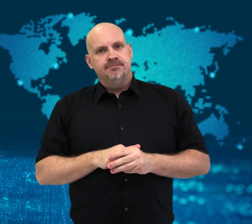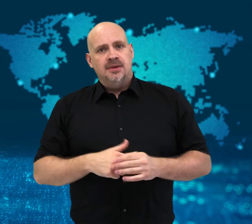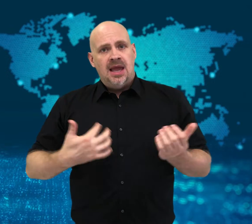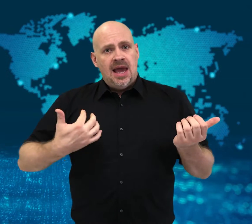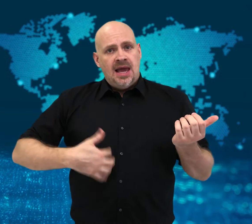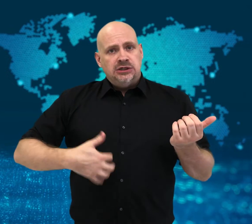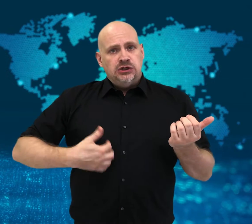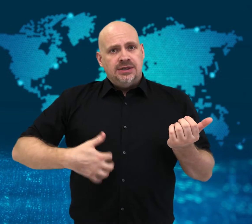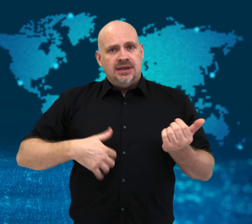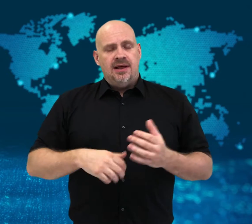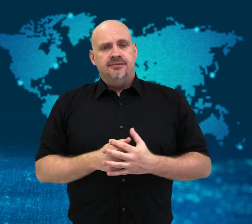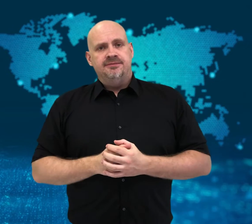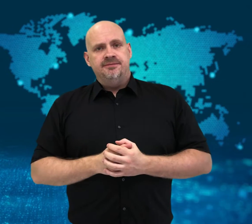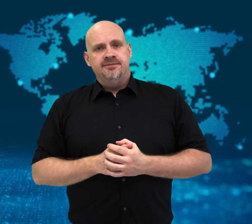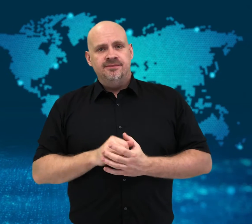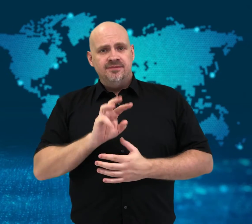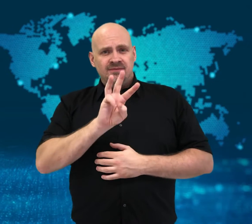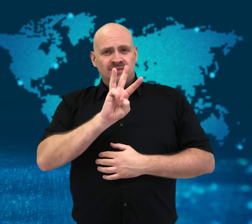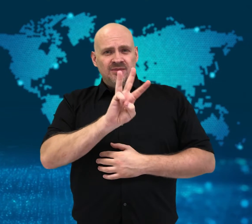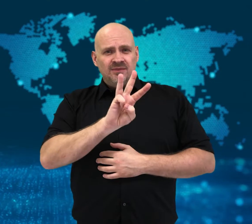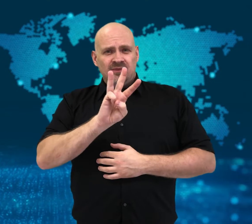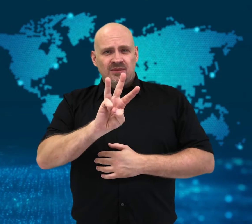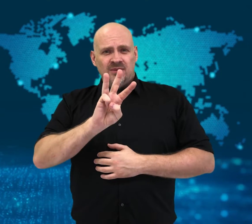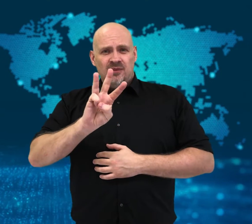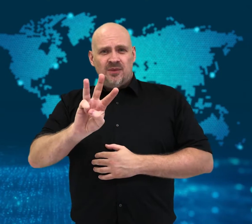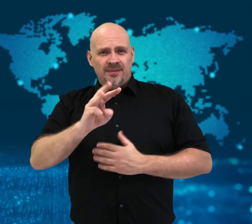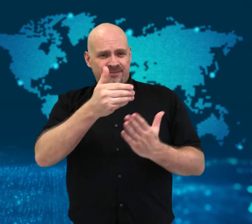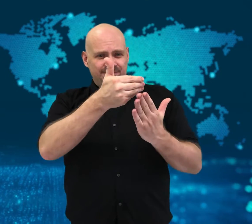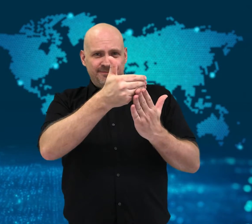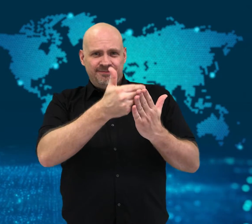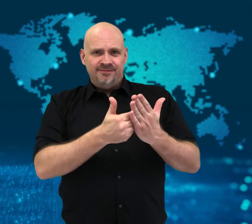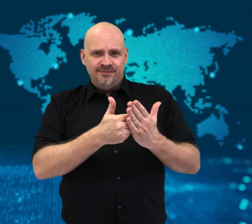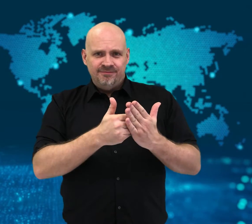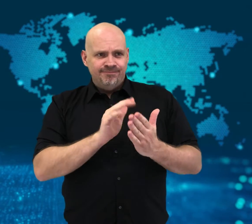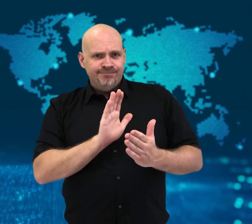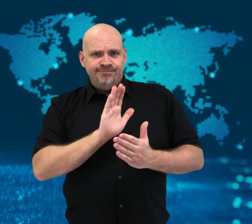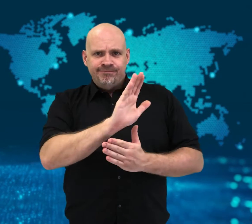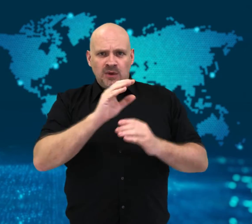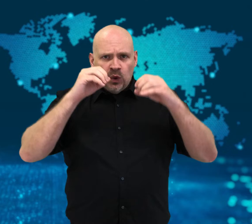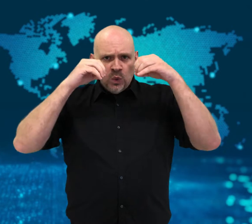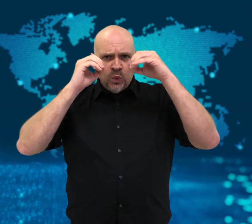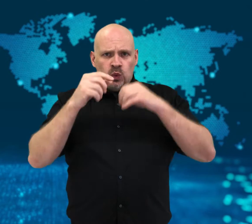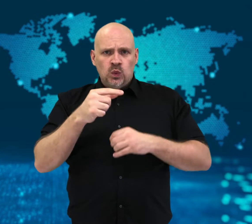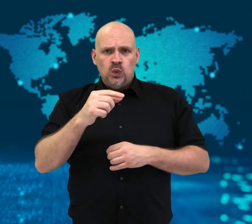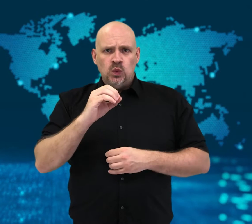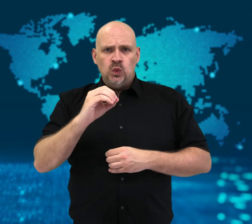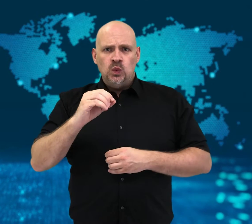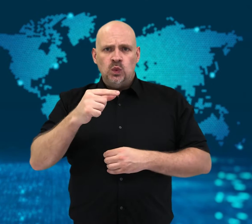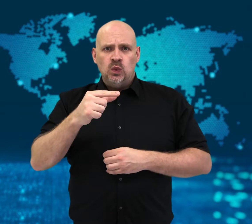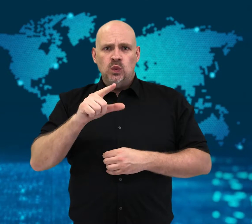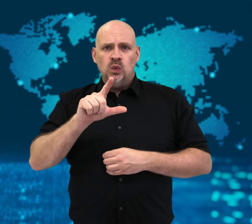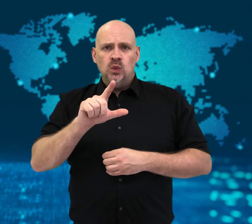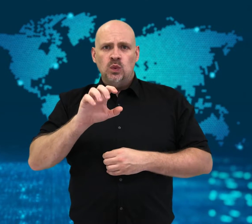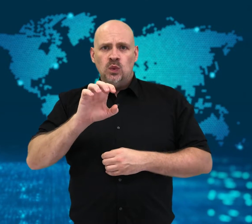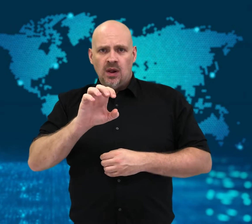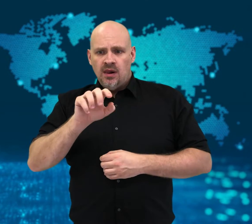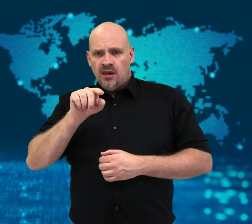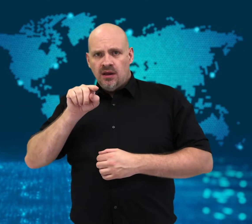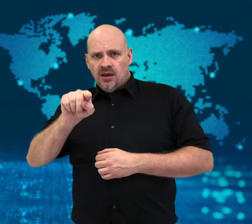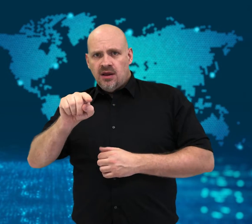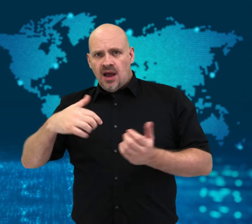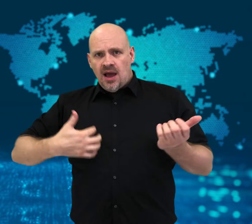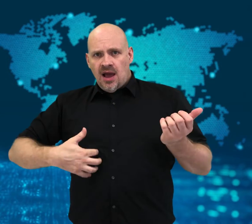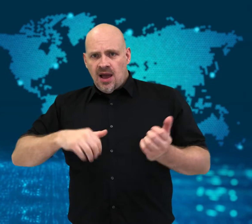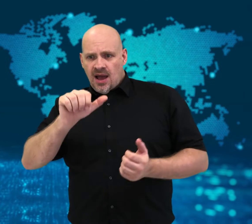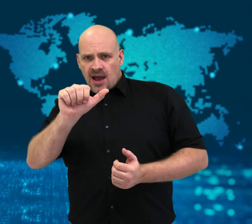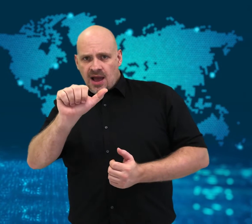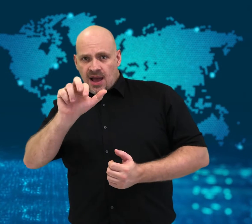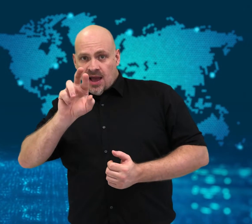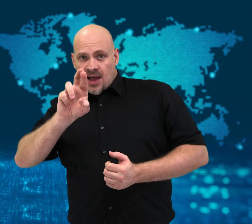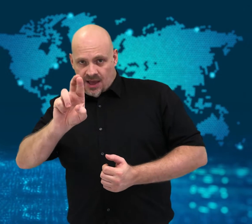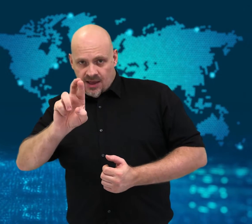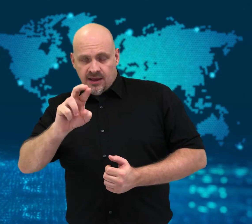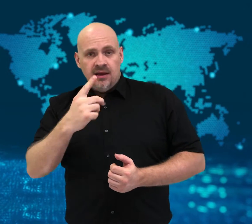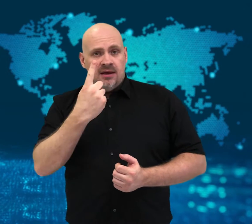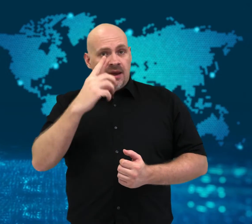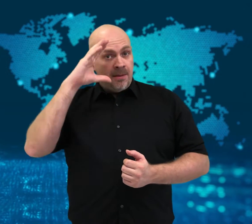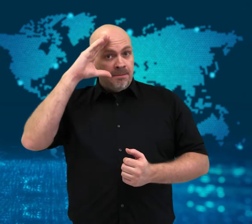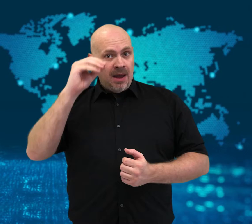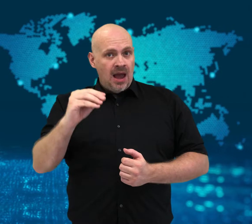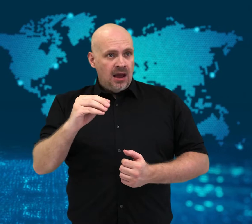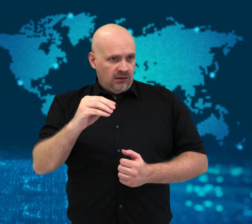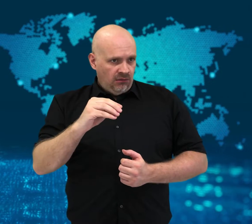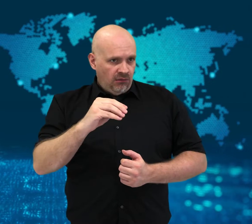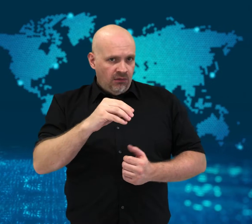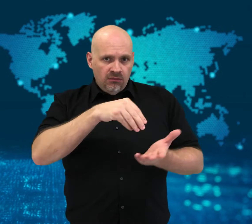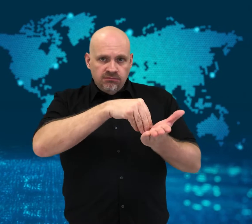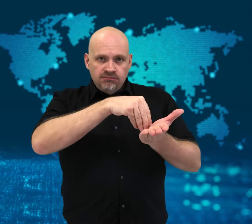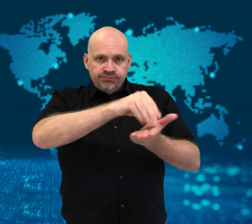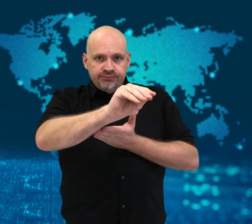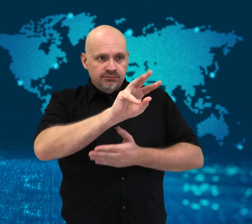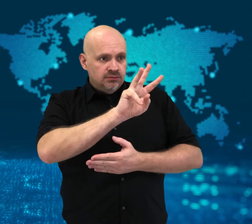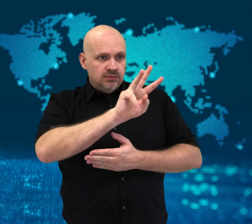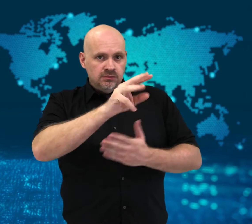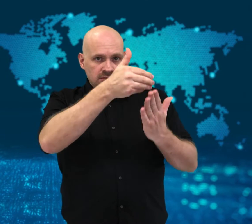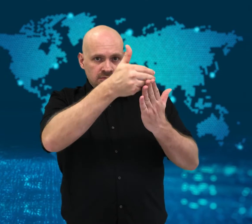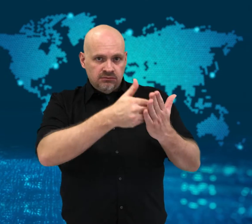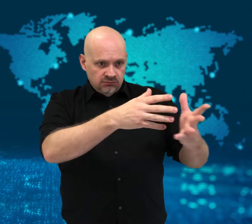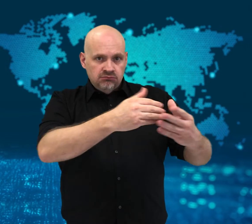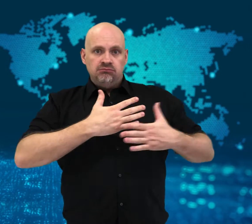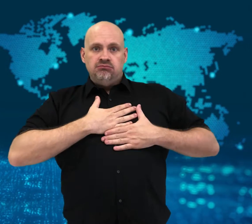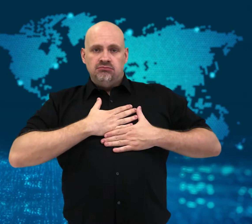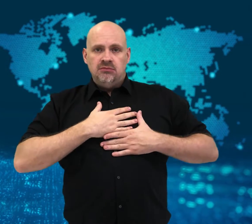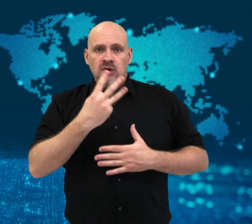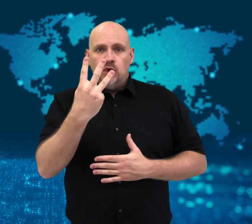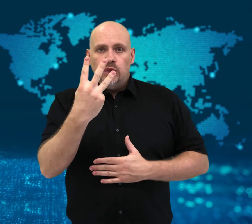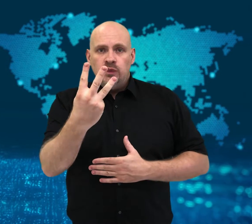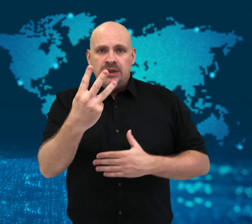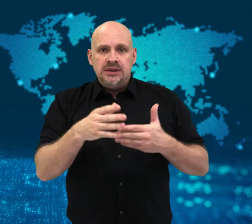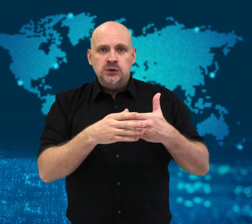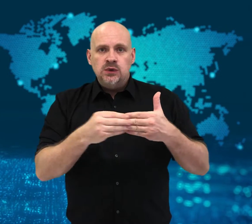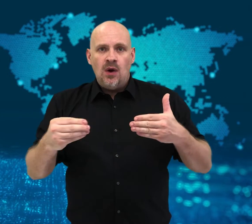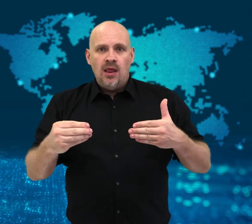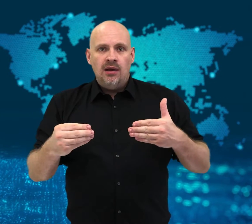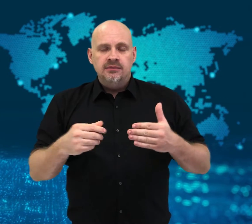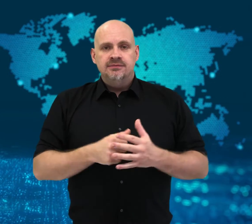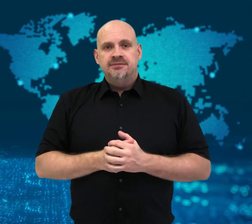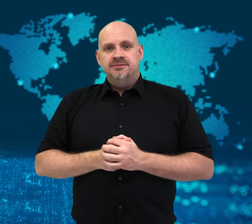Man buys Google.ar for $3 USD.